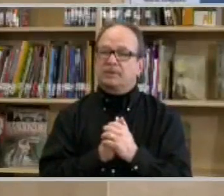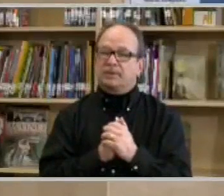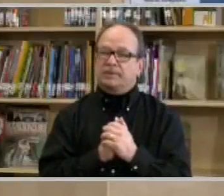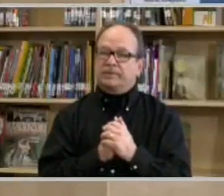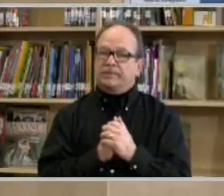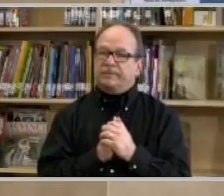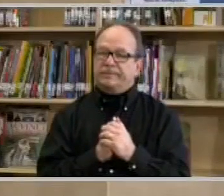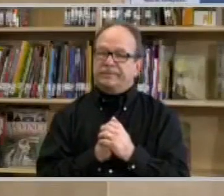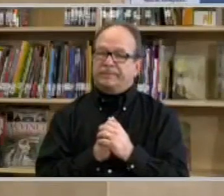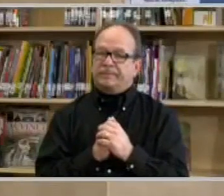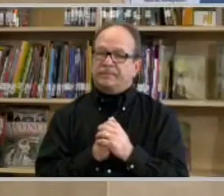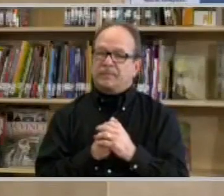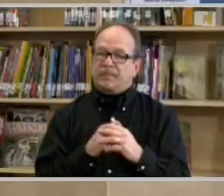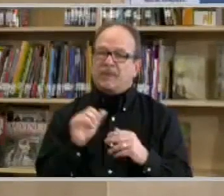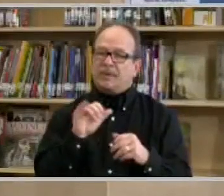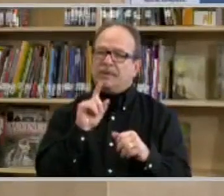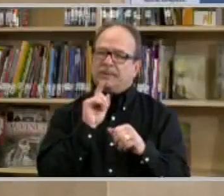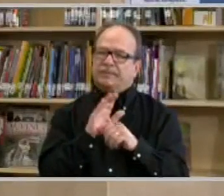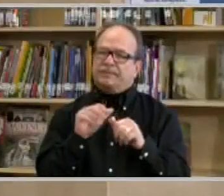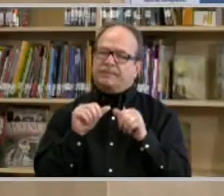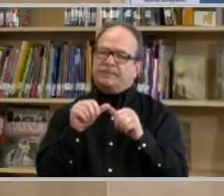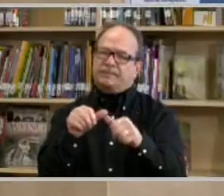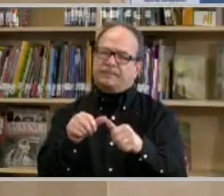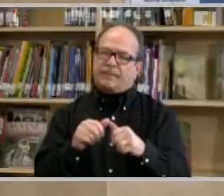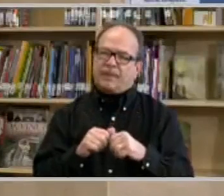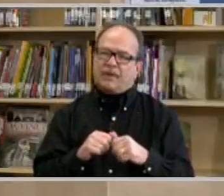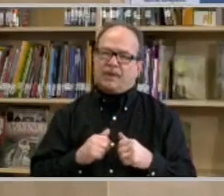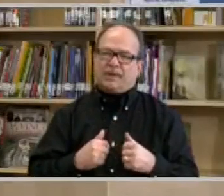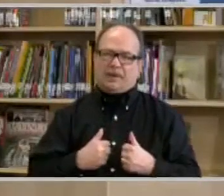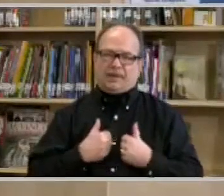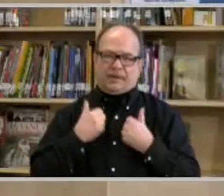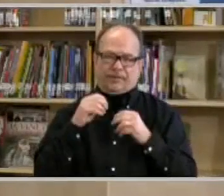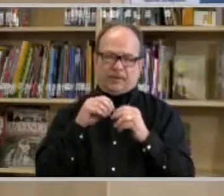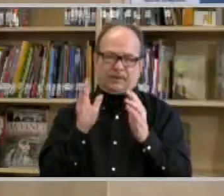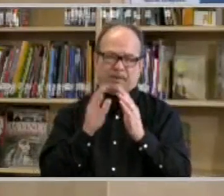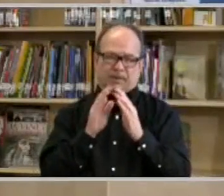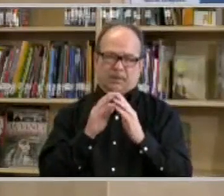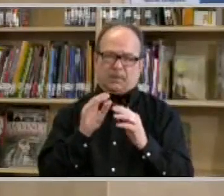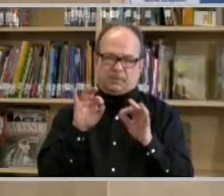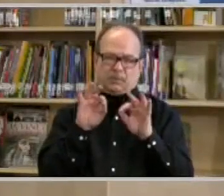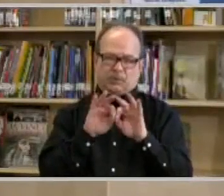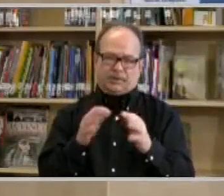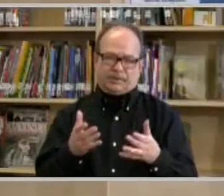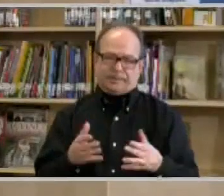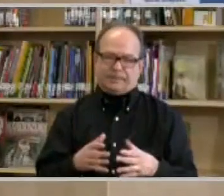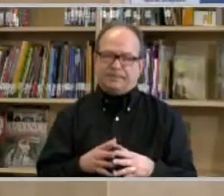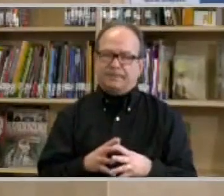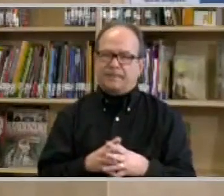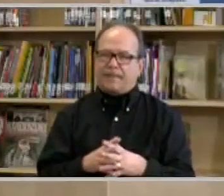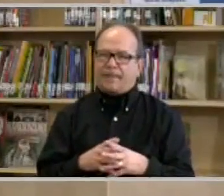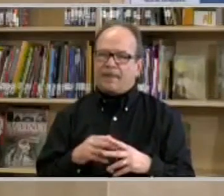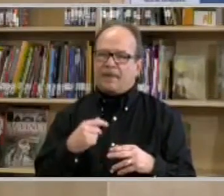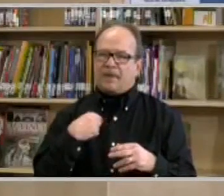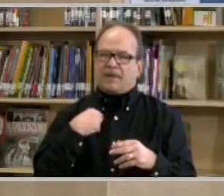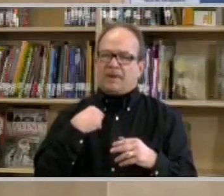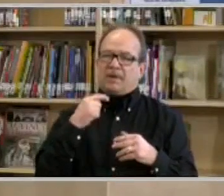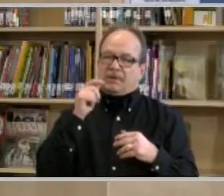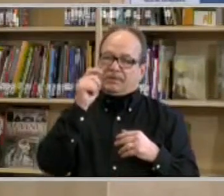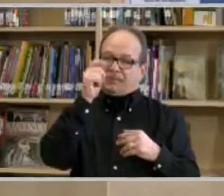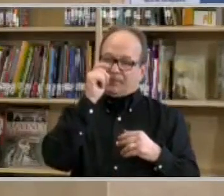RACE TO LANGUAGE TO WHATEVER.